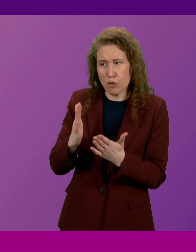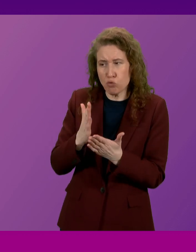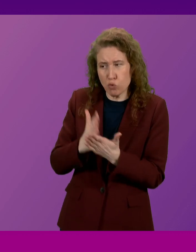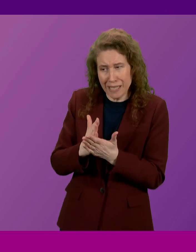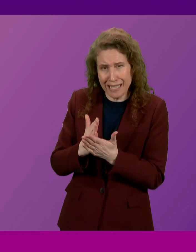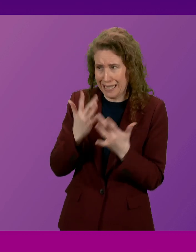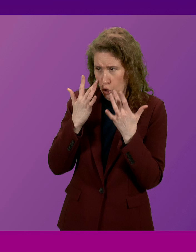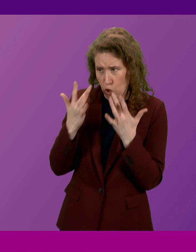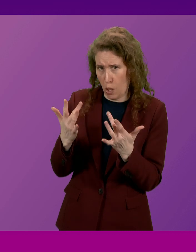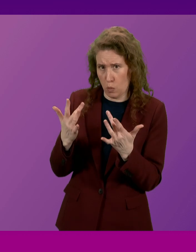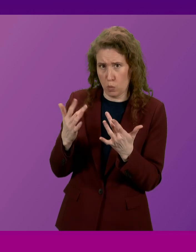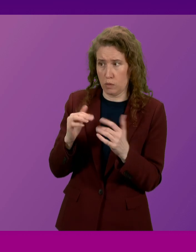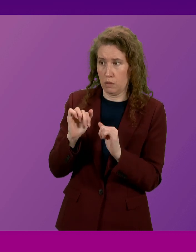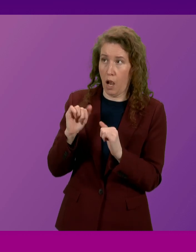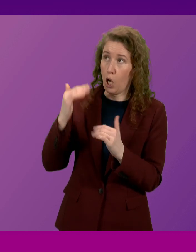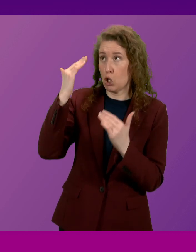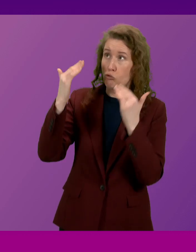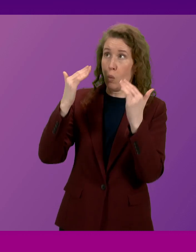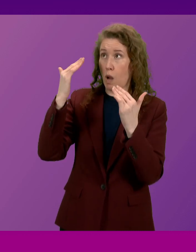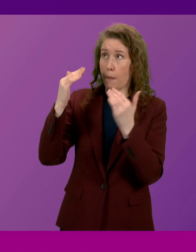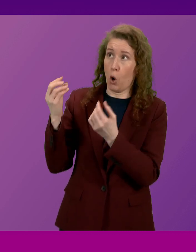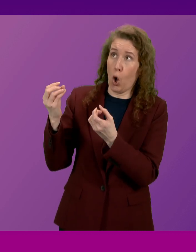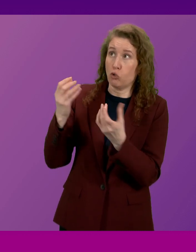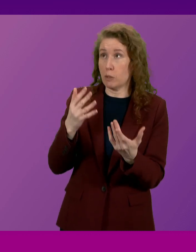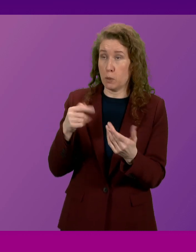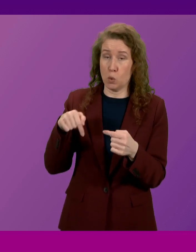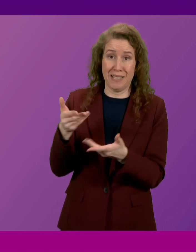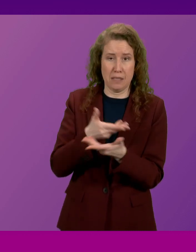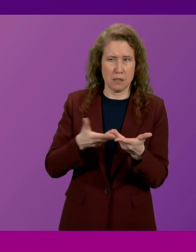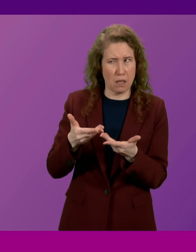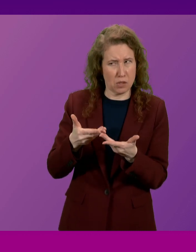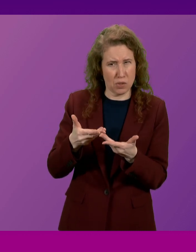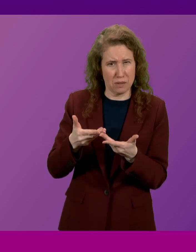way, shape or form a grown-up contribution to the discussion that is taking place—